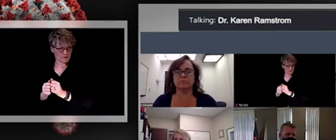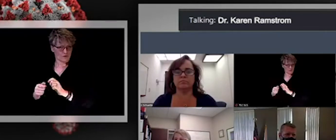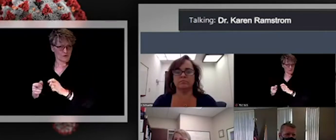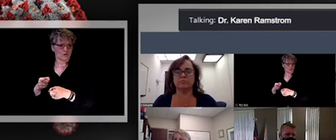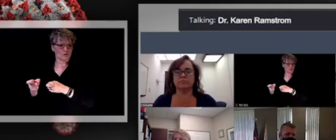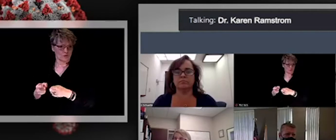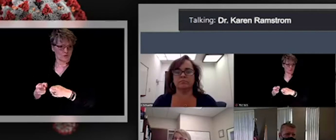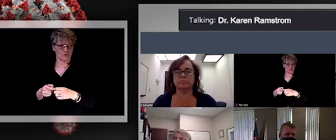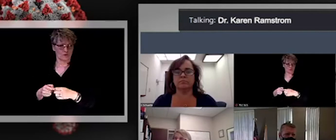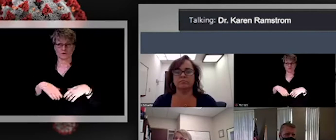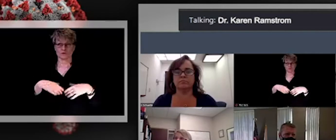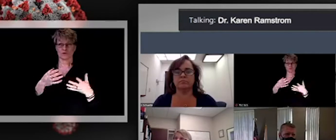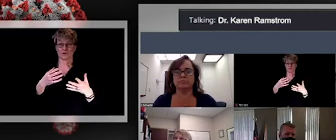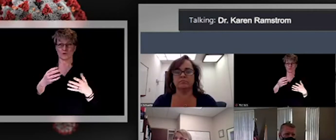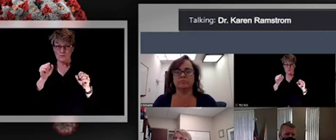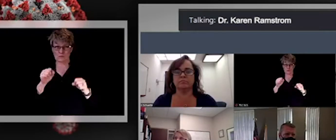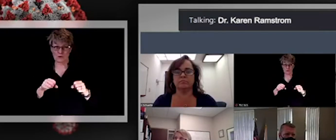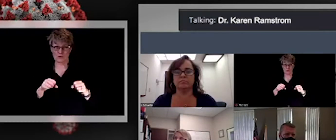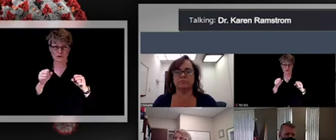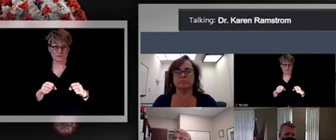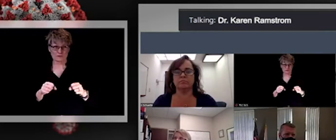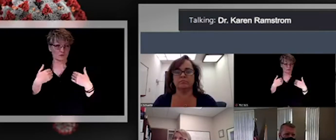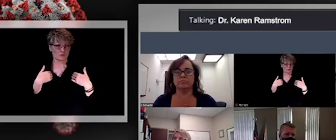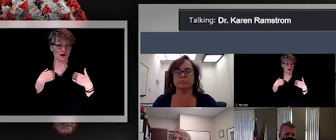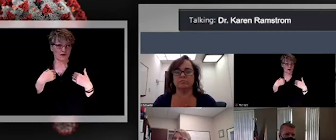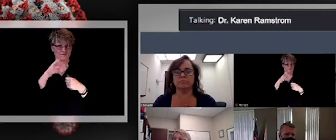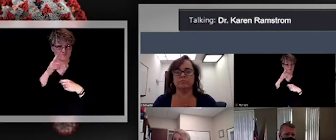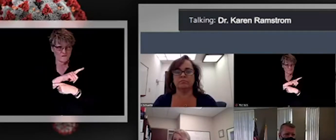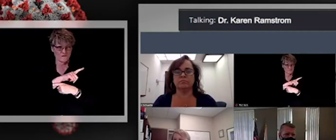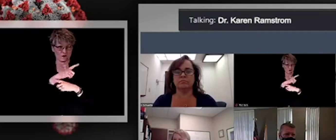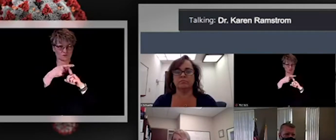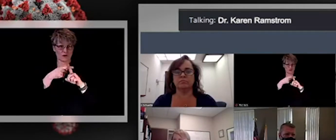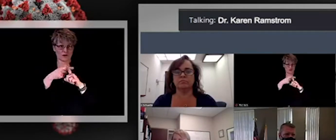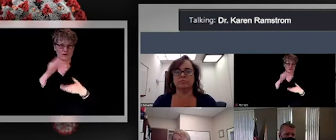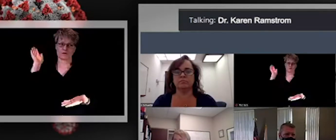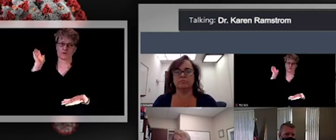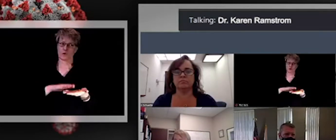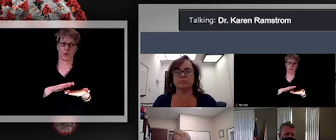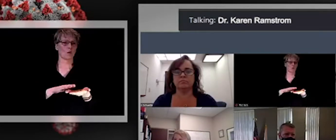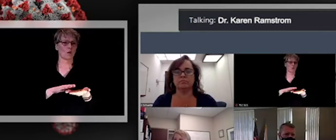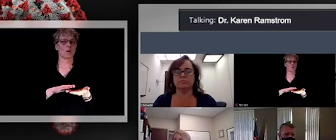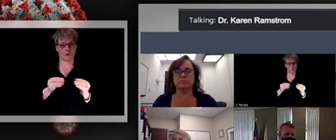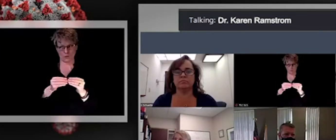of false positives is very, very low. We worry more about false negatives and that typically